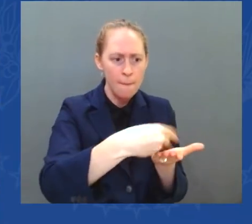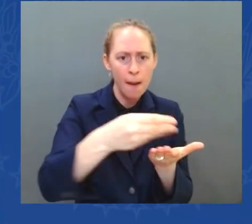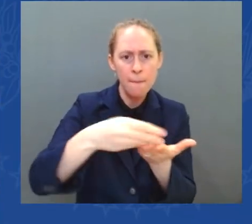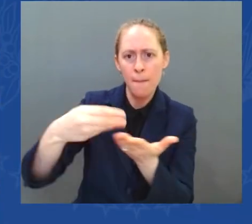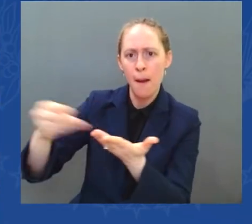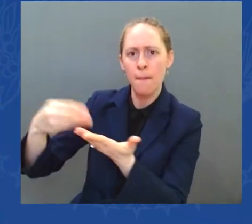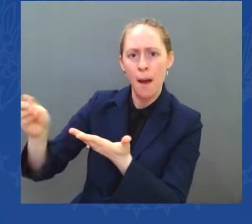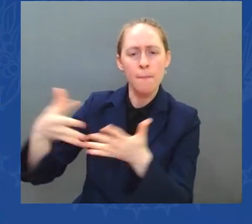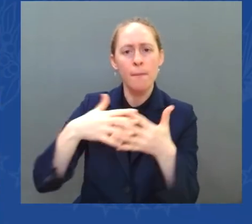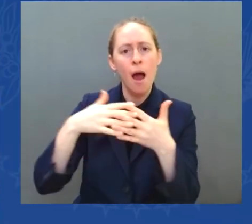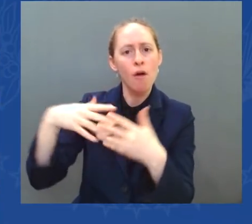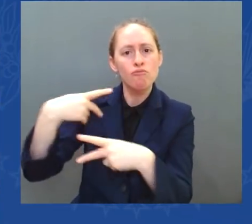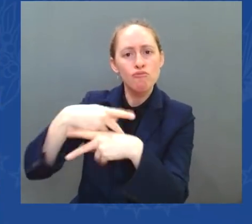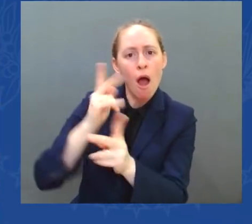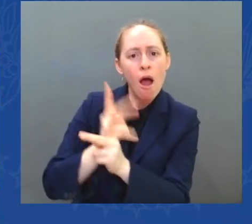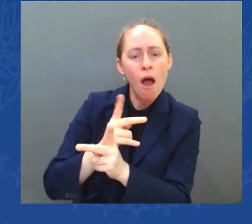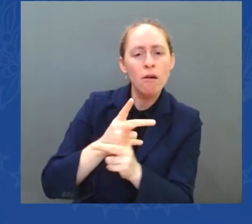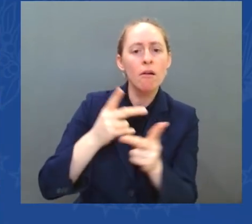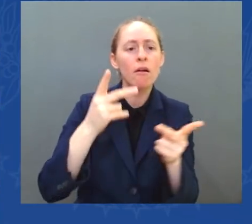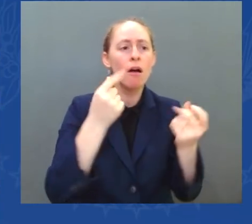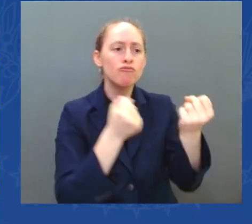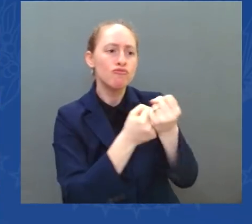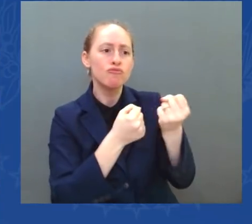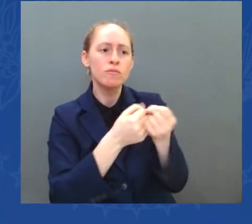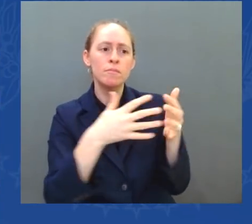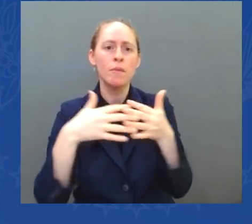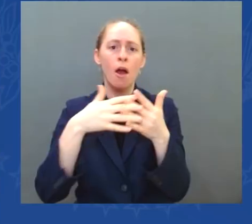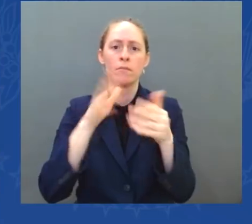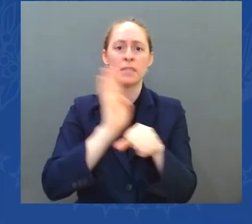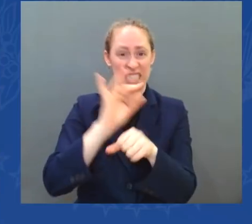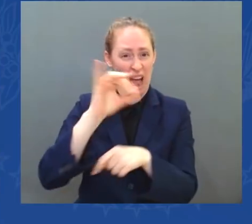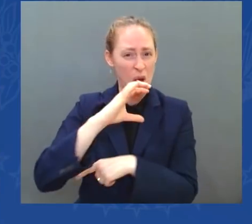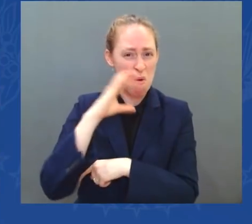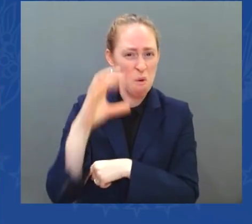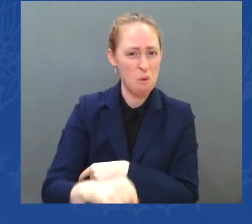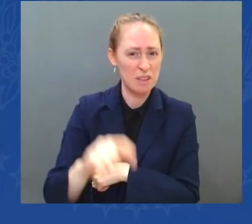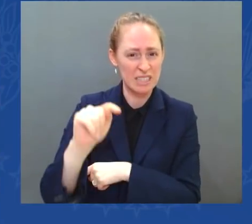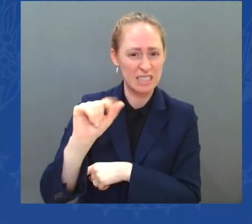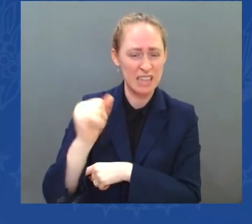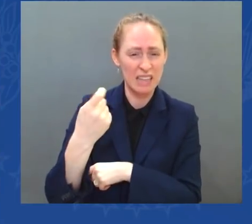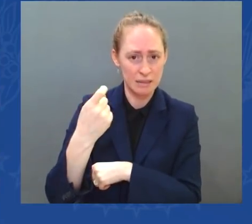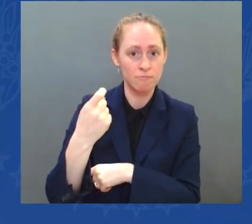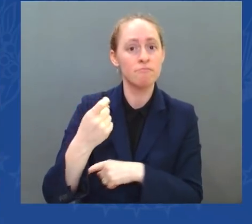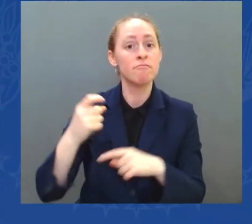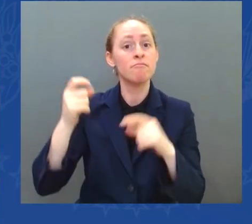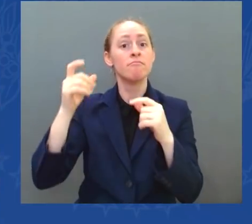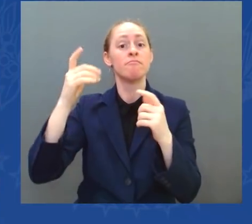Since the late '30s, but now over time "Buy America's" become basically a hollow promise.